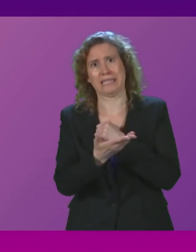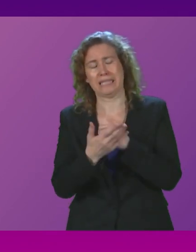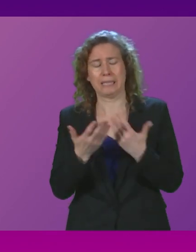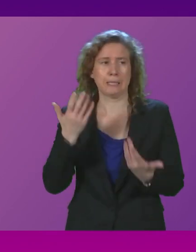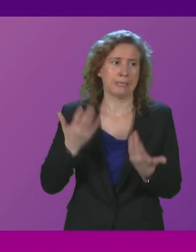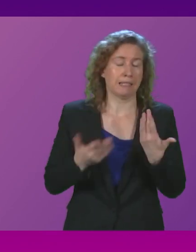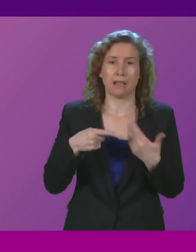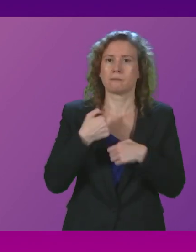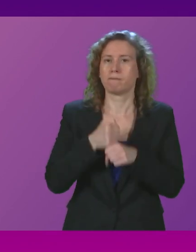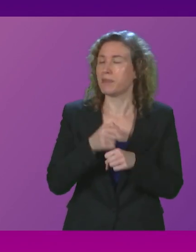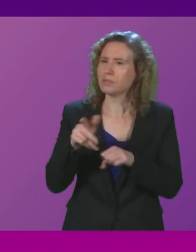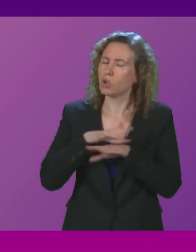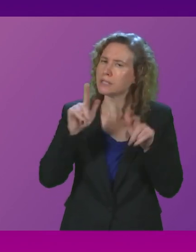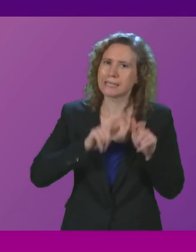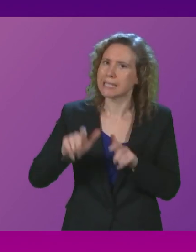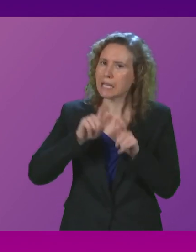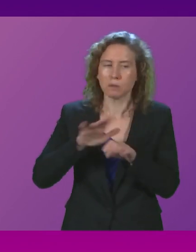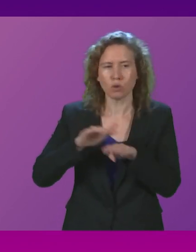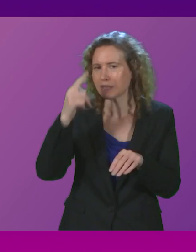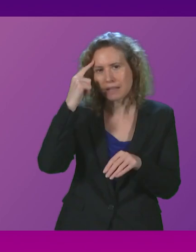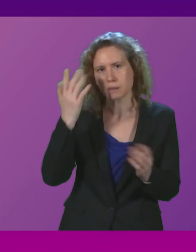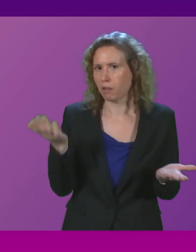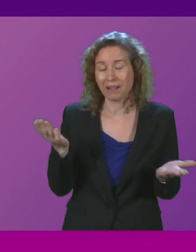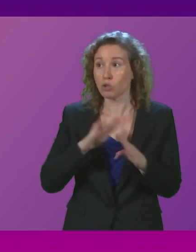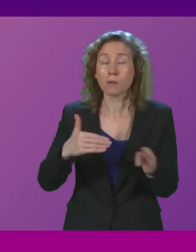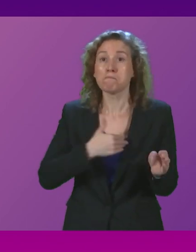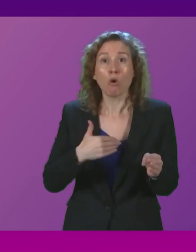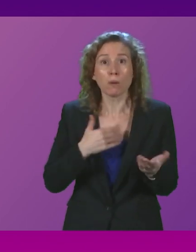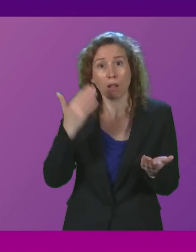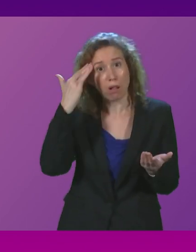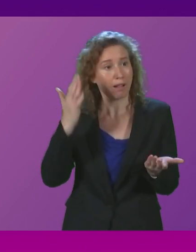That is not a sustainable, sensible or morally defensible position.